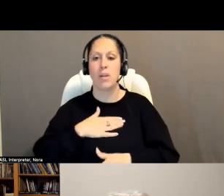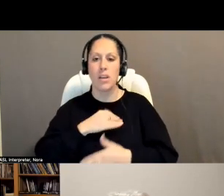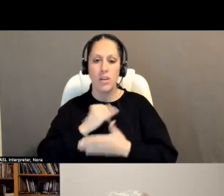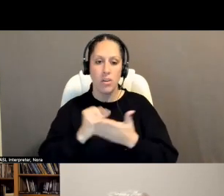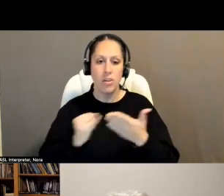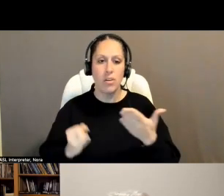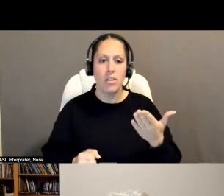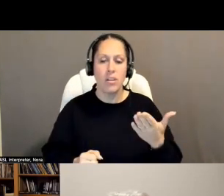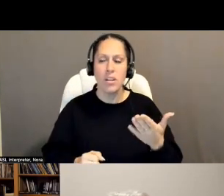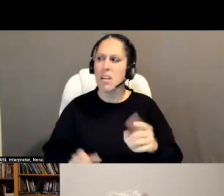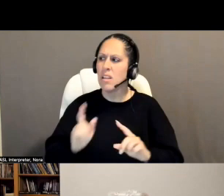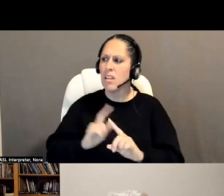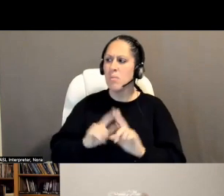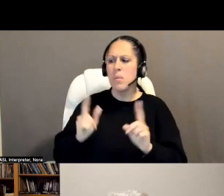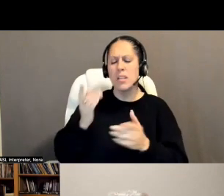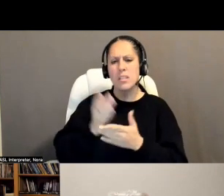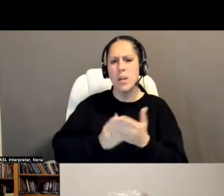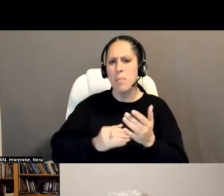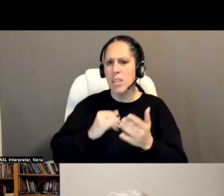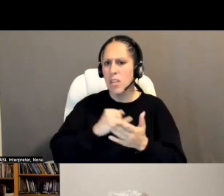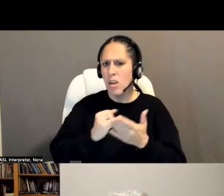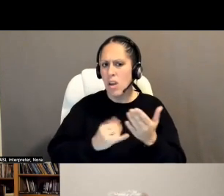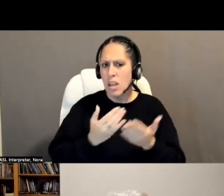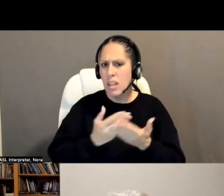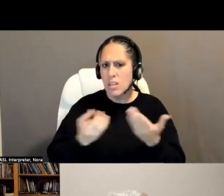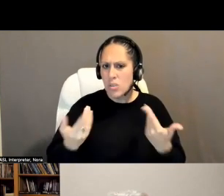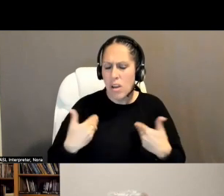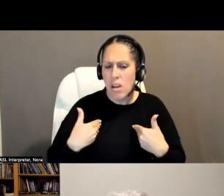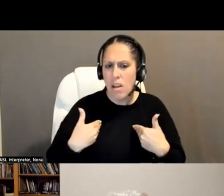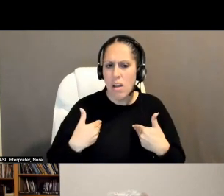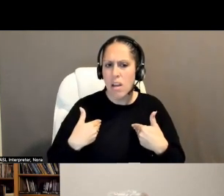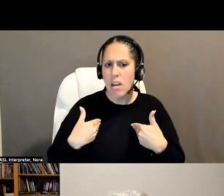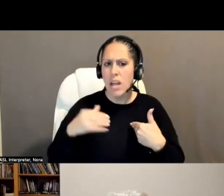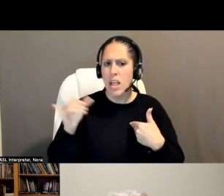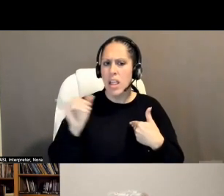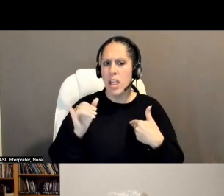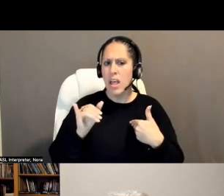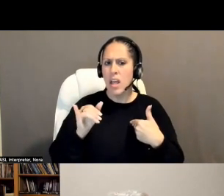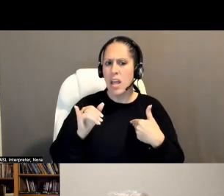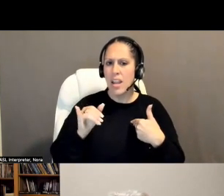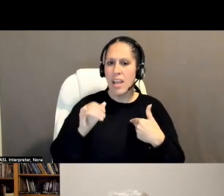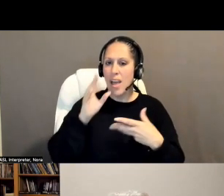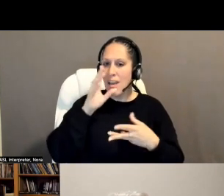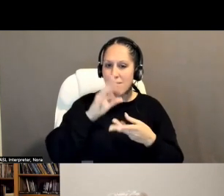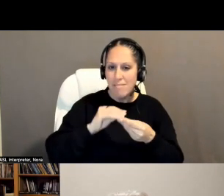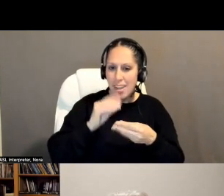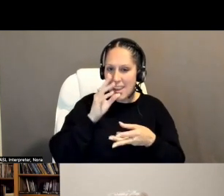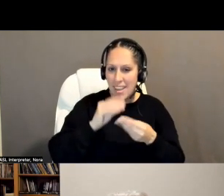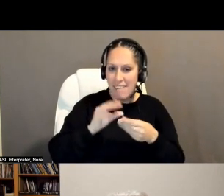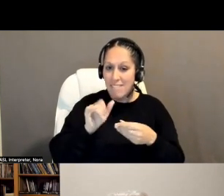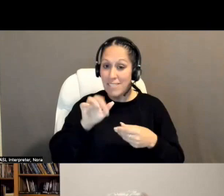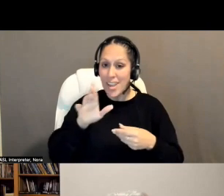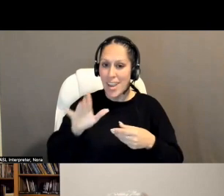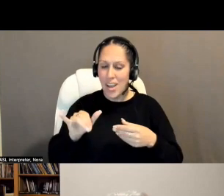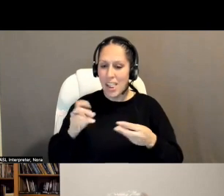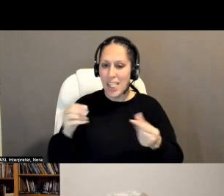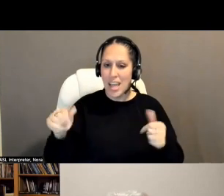But, some of the art pieces you have are like Fairyland. So do you see a world as a